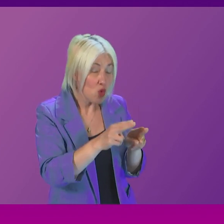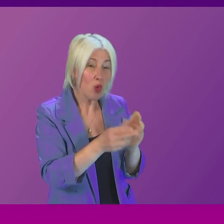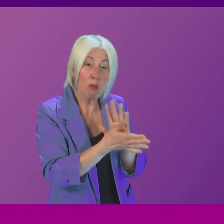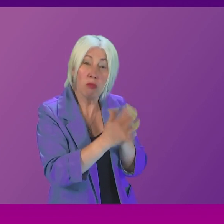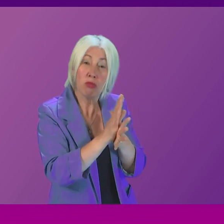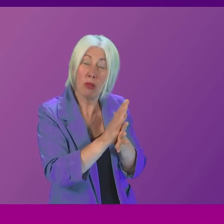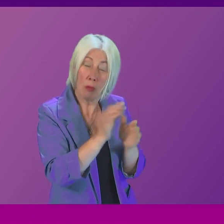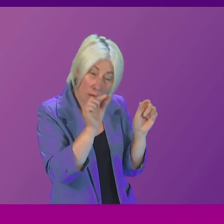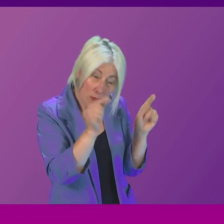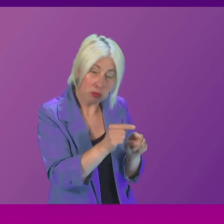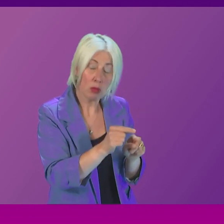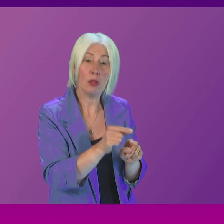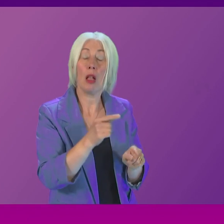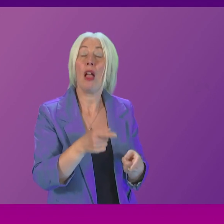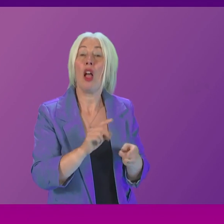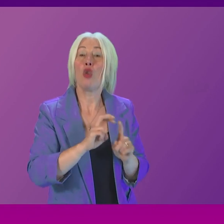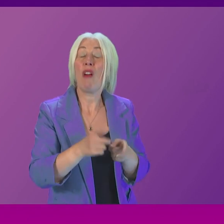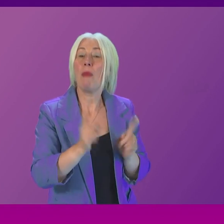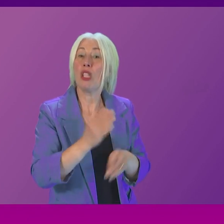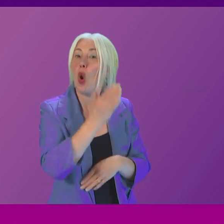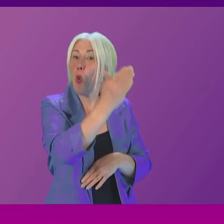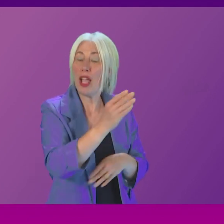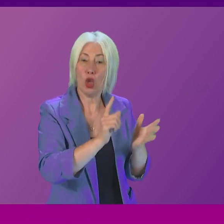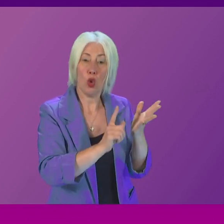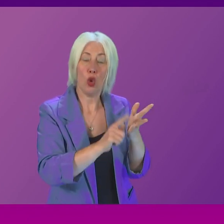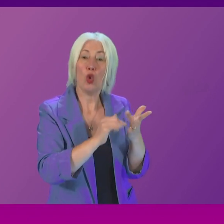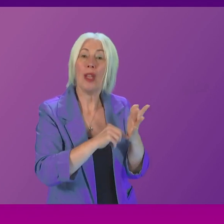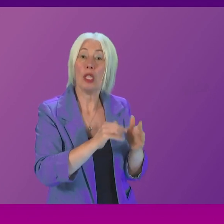The minister visited North Uist and South Uist last week and, this morning, met the